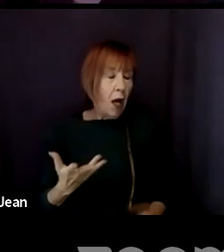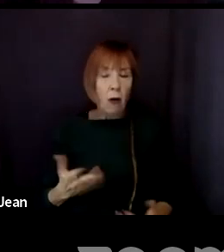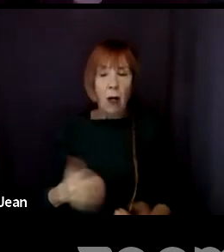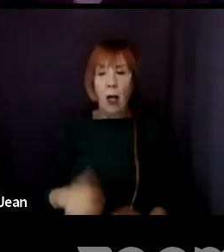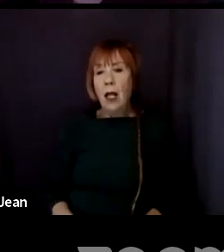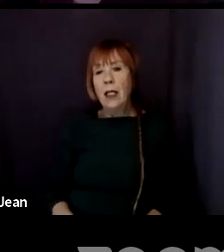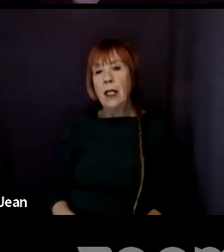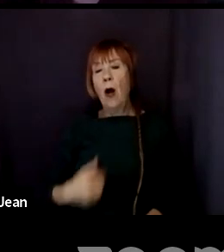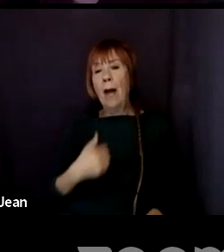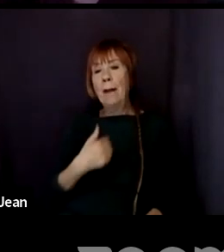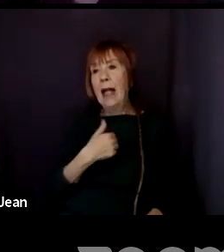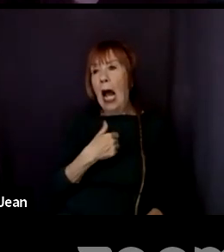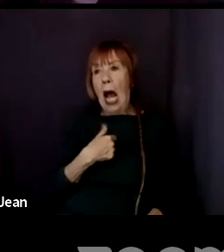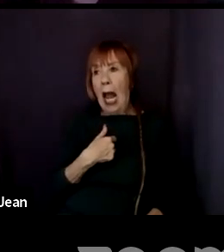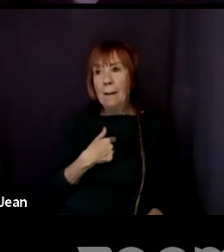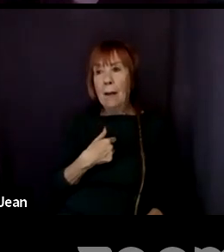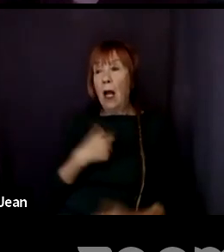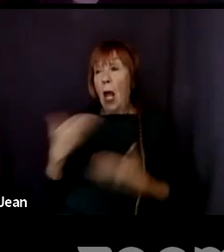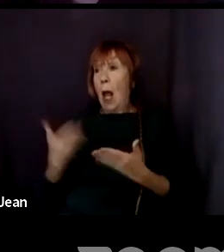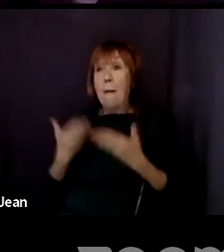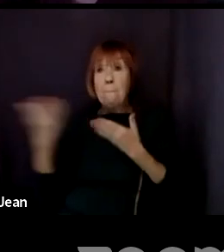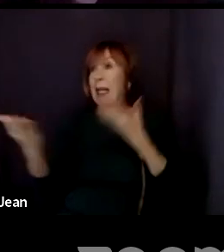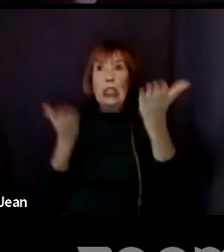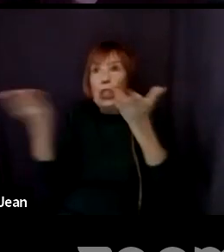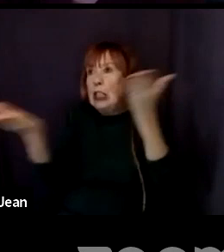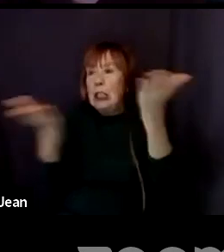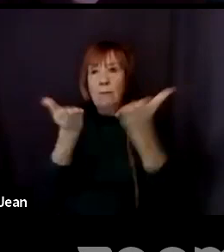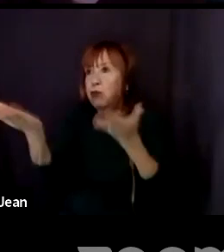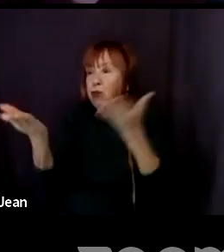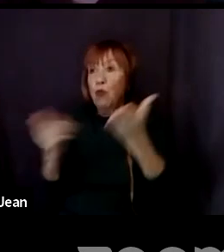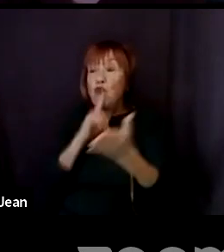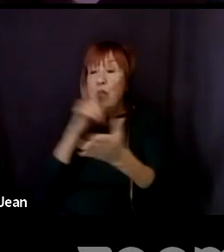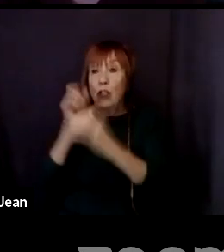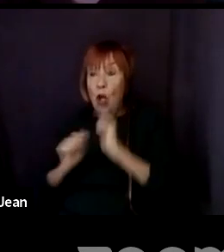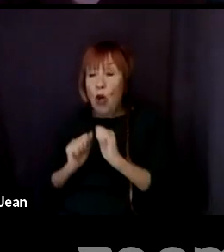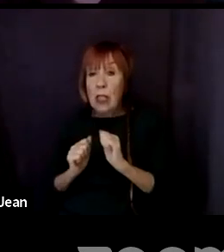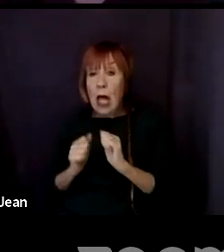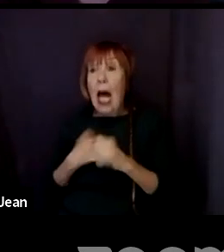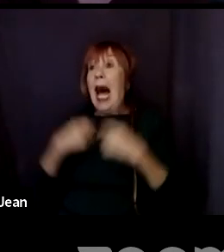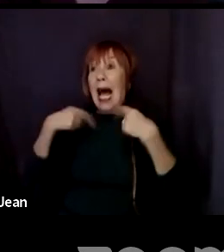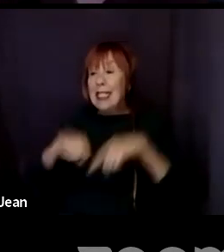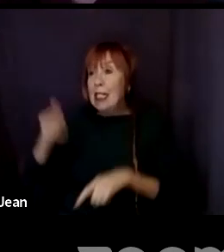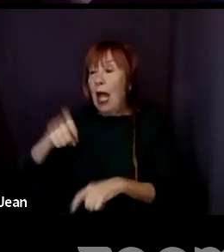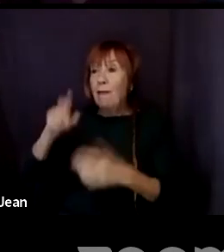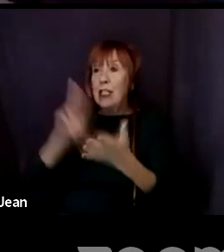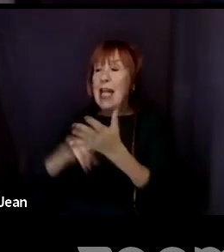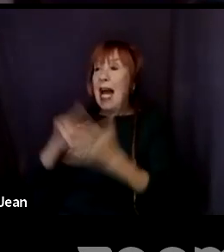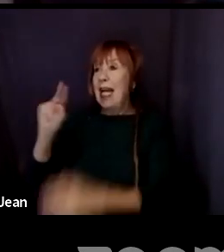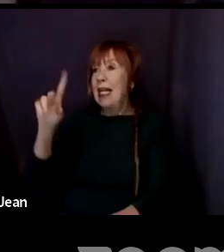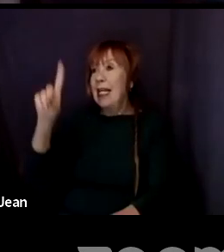actually pitching real shows, I still have to sign an NDA with whatever the companies are. Yeah.